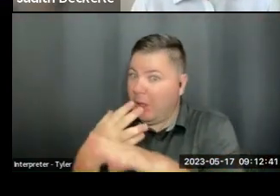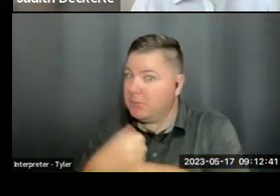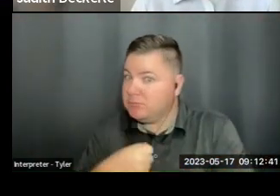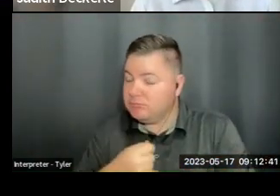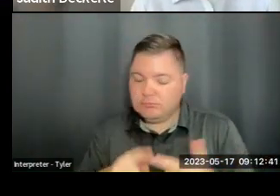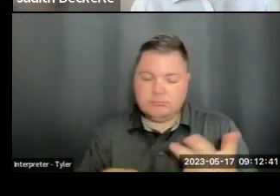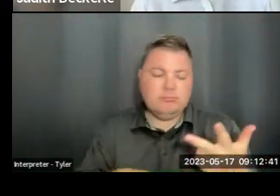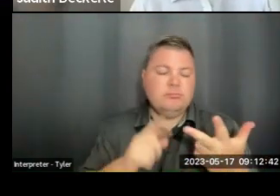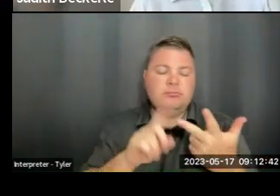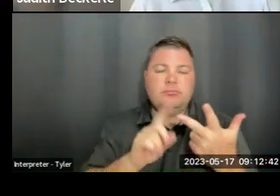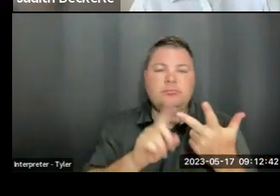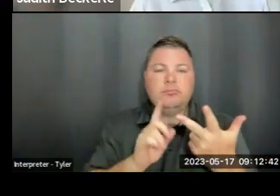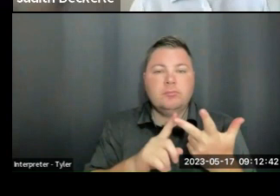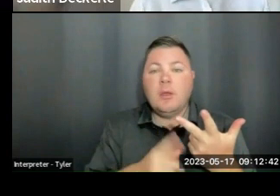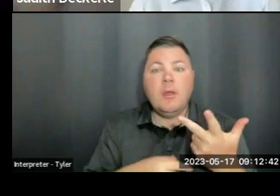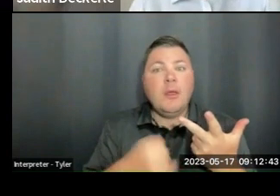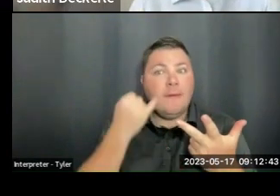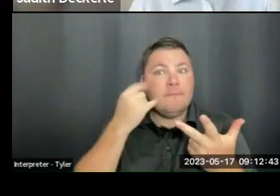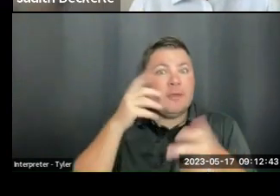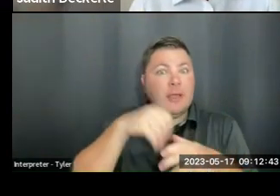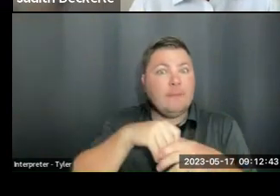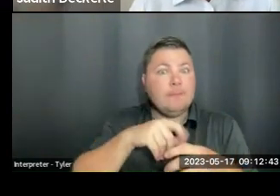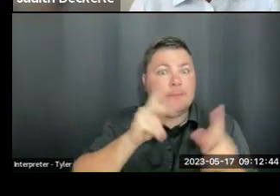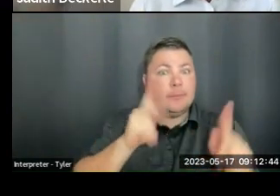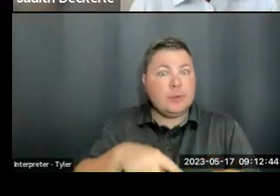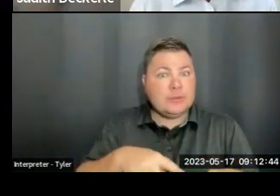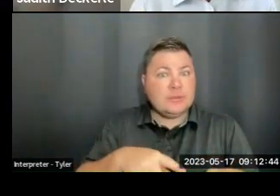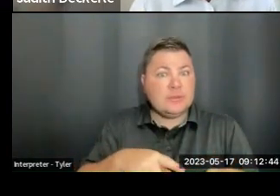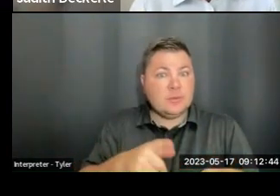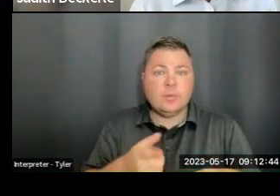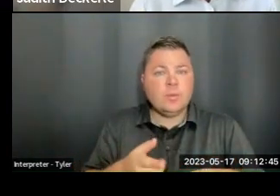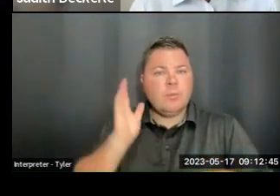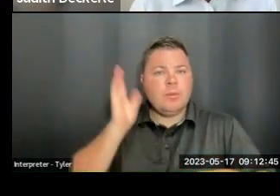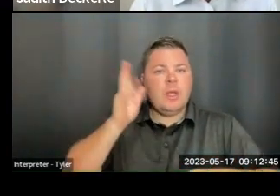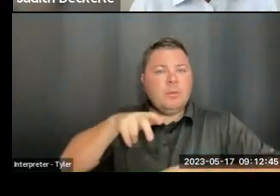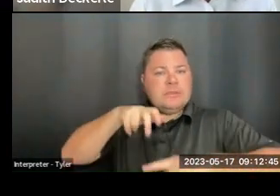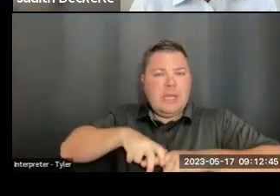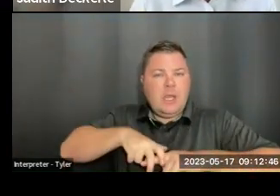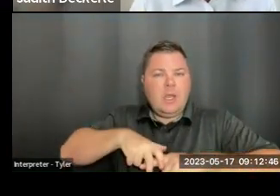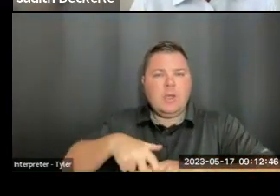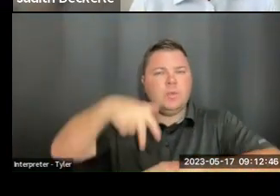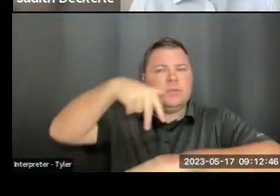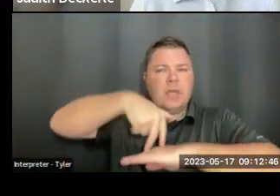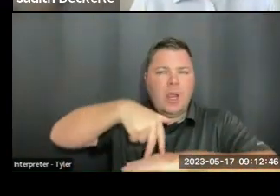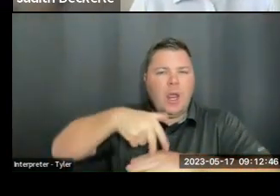Will in-person presenters need a microphone to be heard clearly in the room and online?